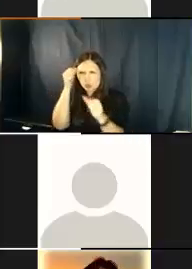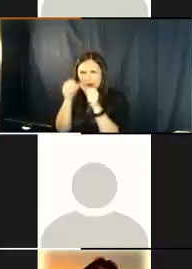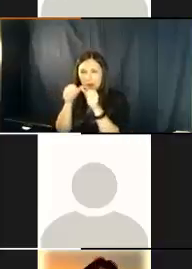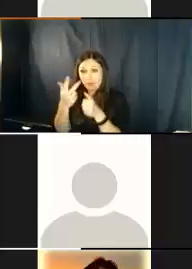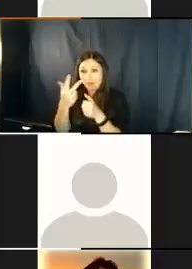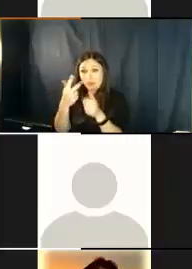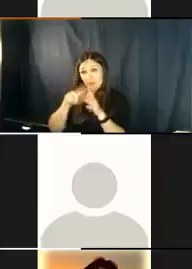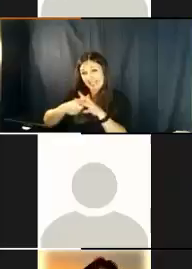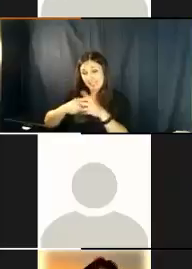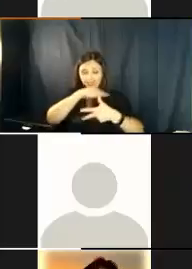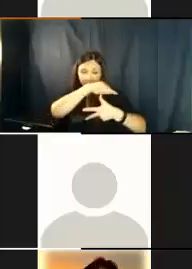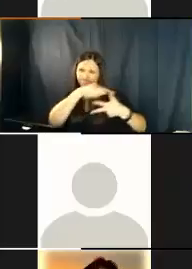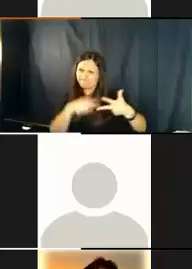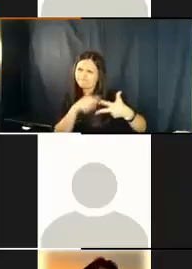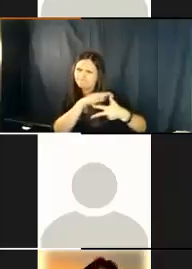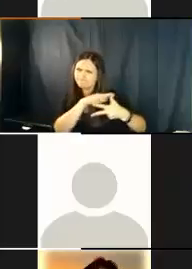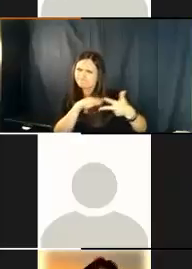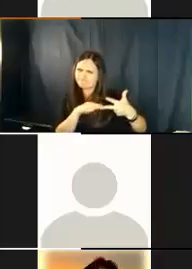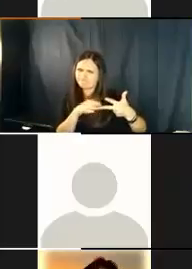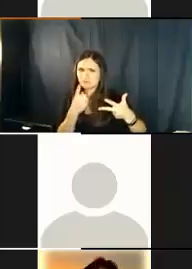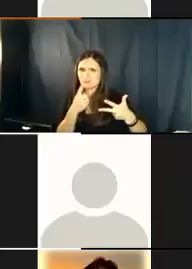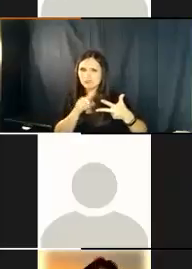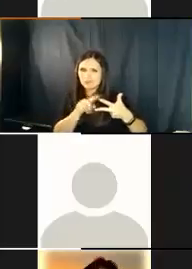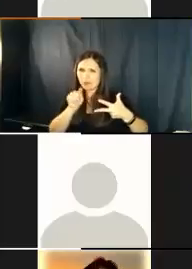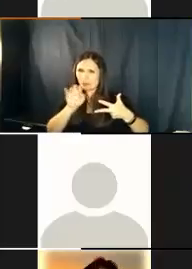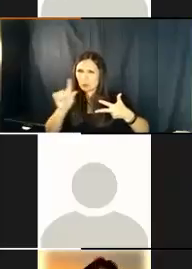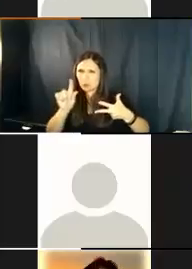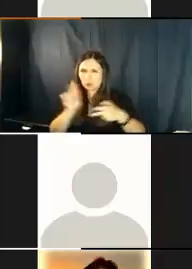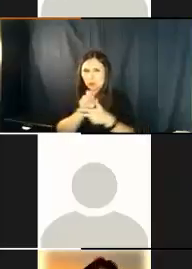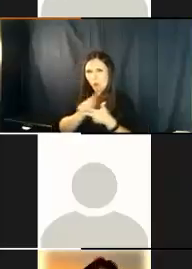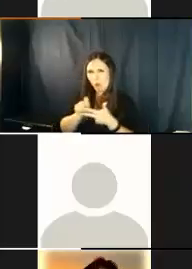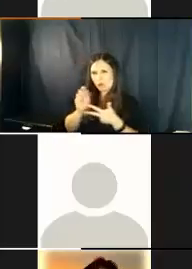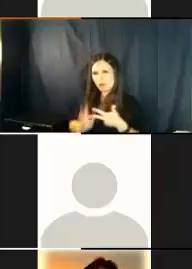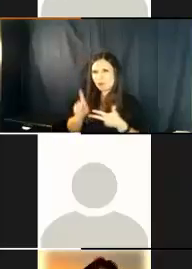really is the tool that you're going to author in probably depends on your school district.